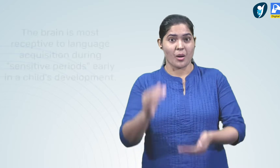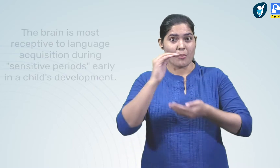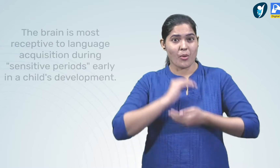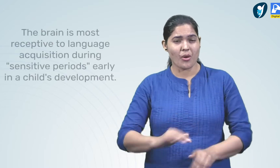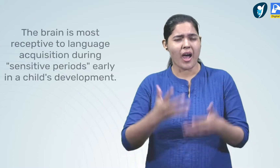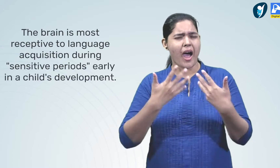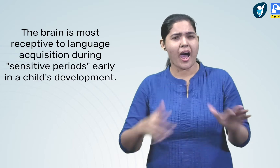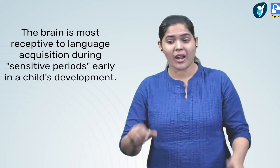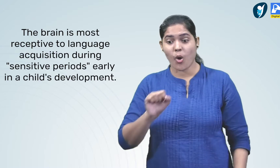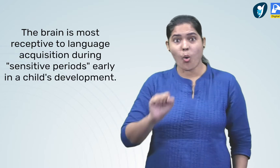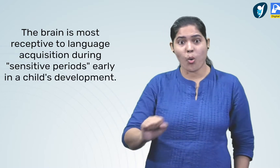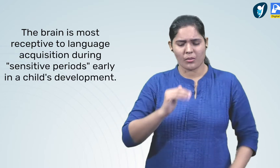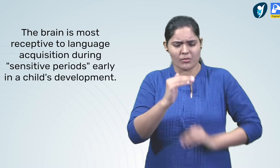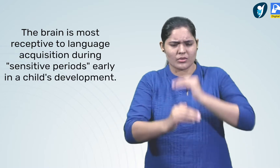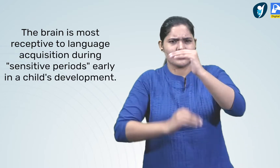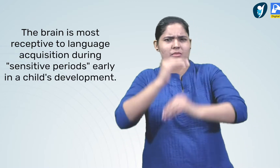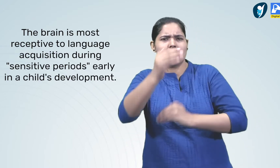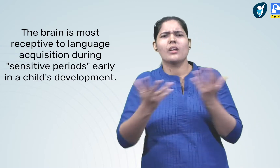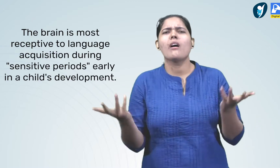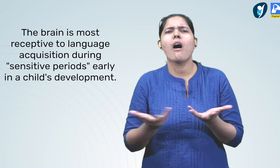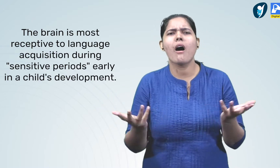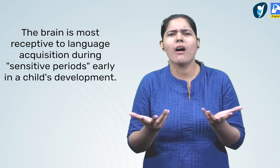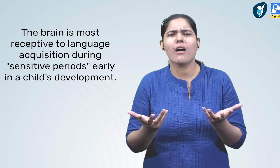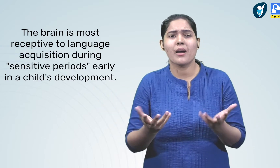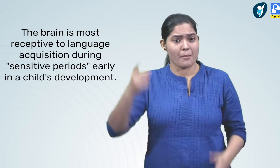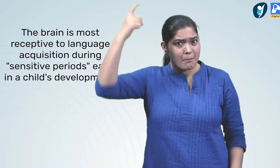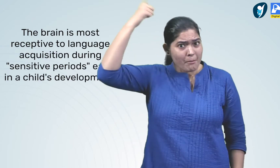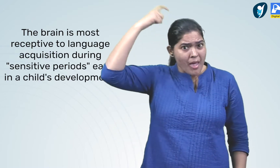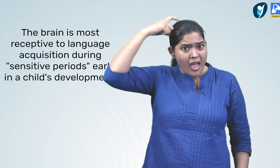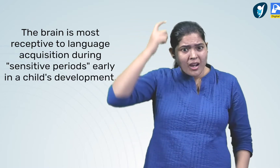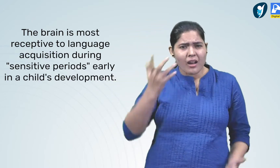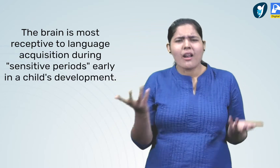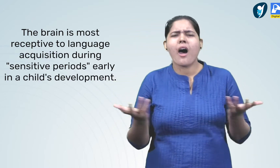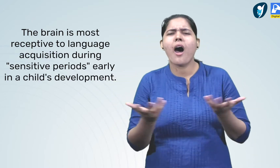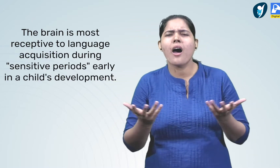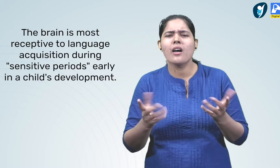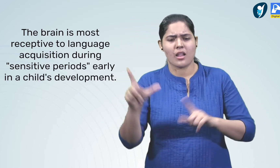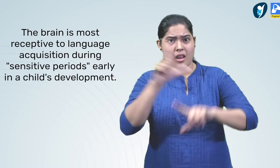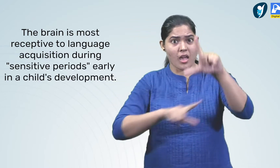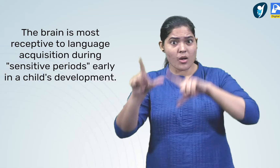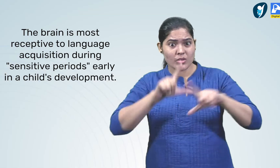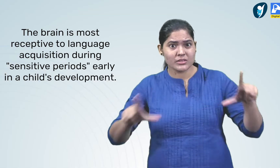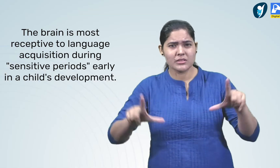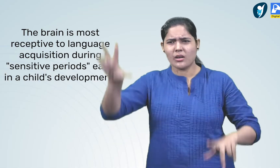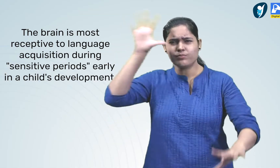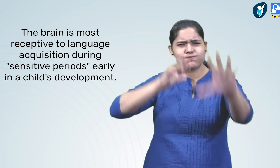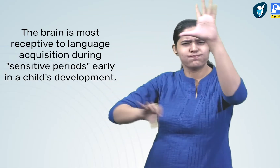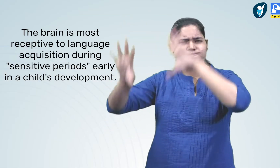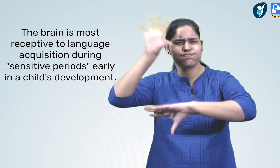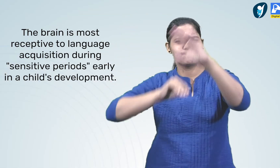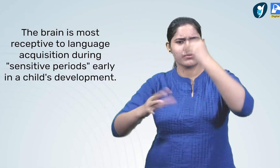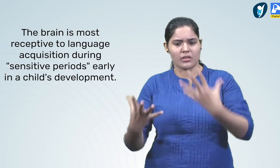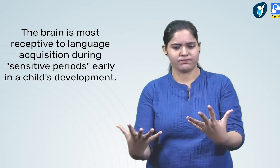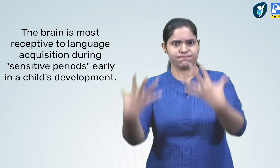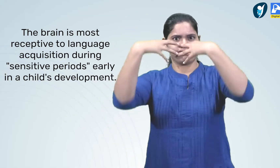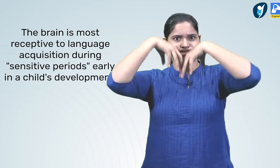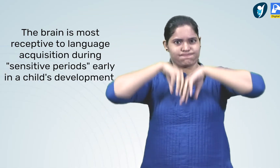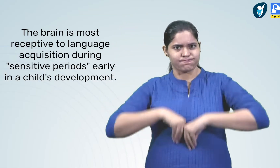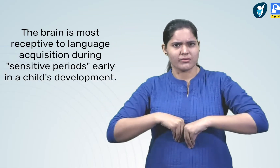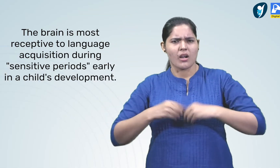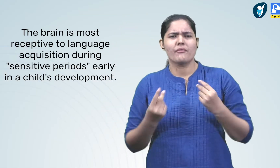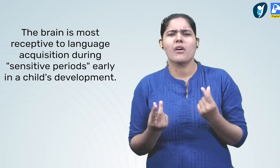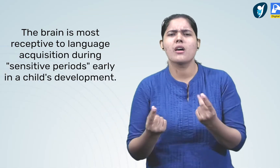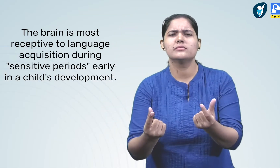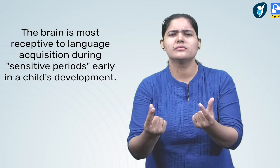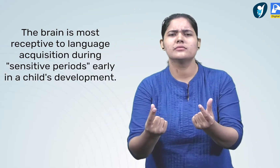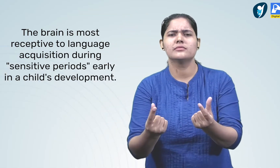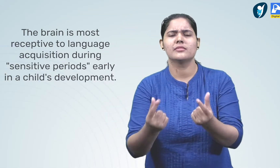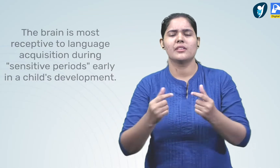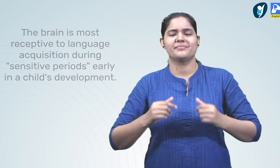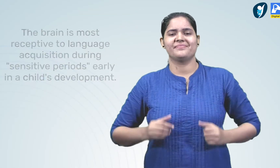In a child’s development the brain plays an important role in language acquisition.